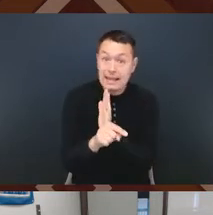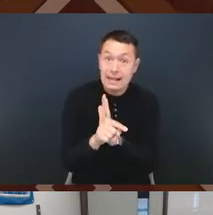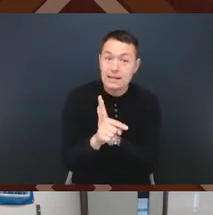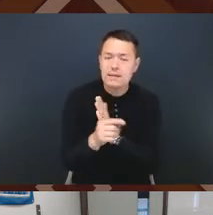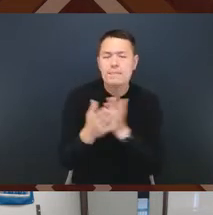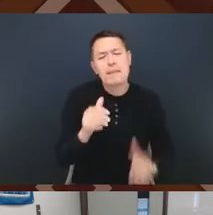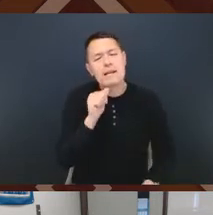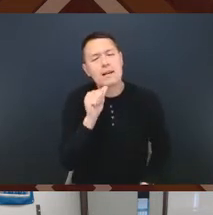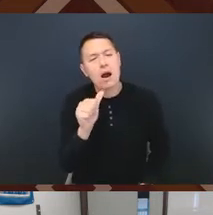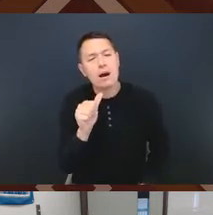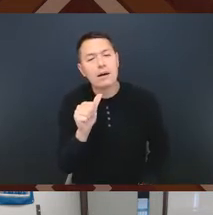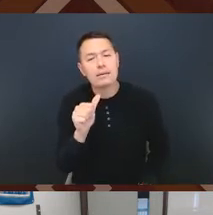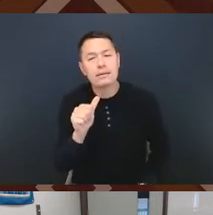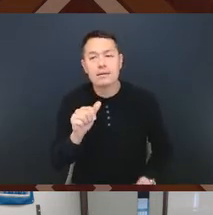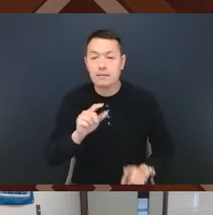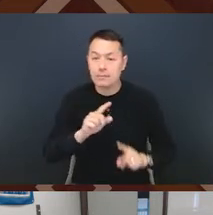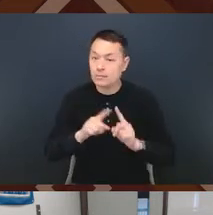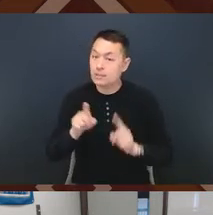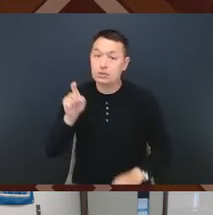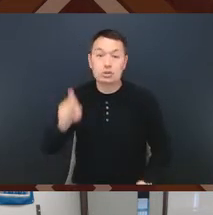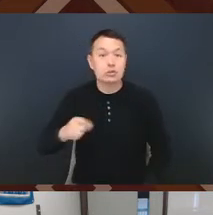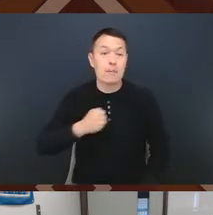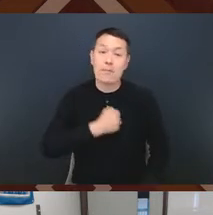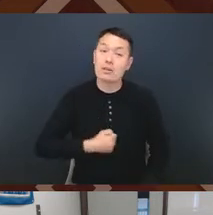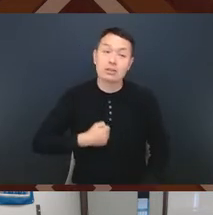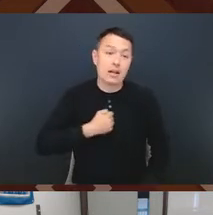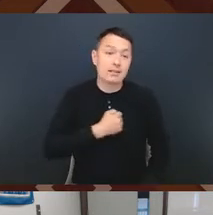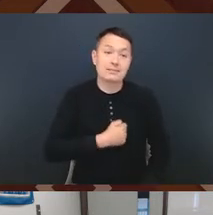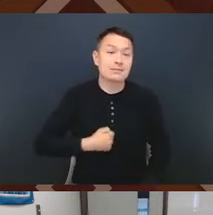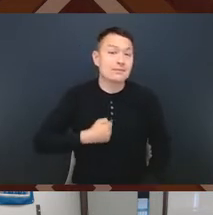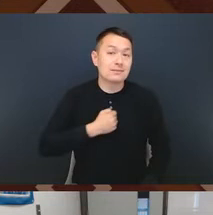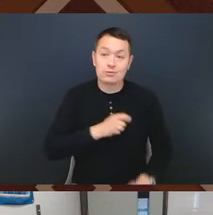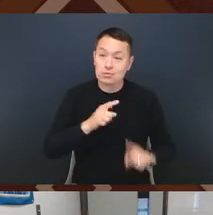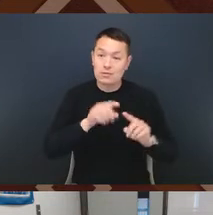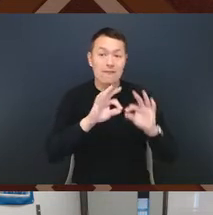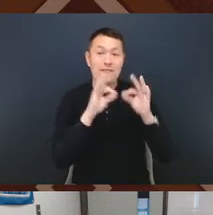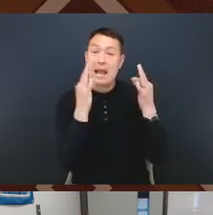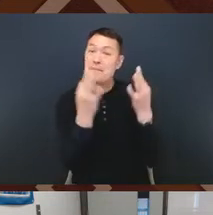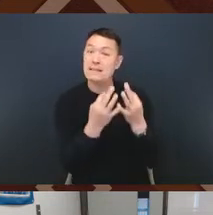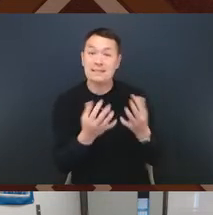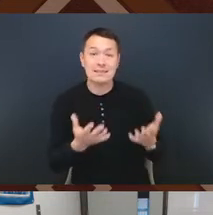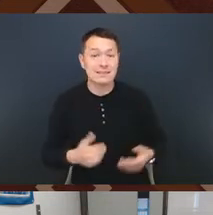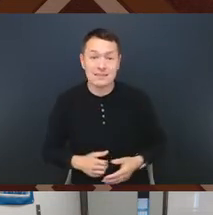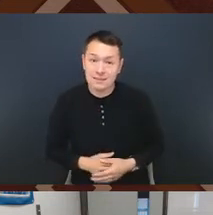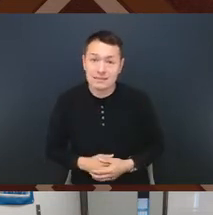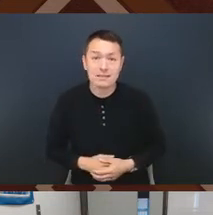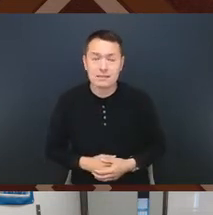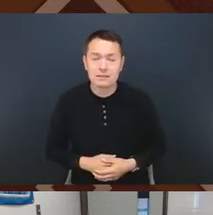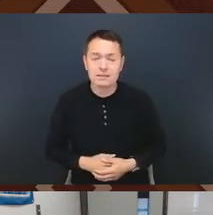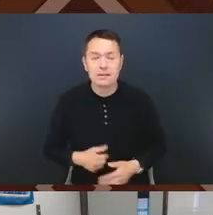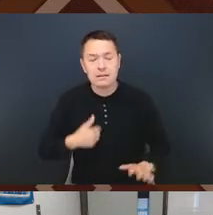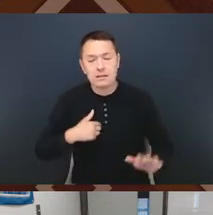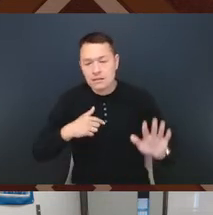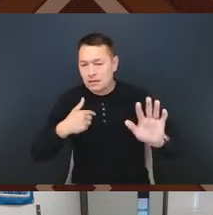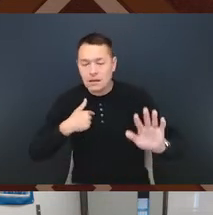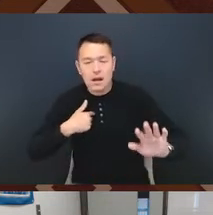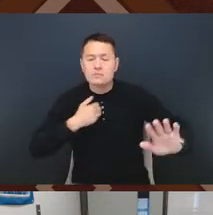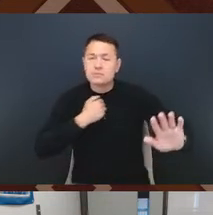And I would apologize to the family. I'm sorry that my grandson